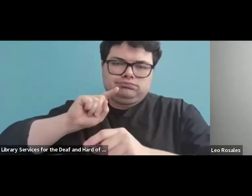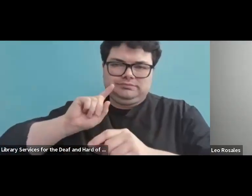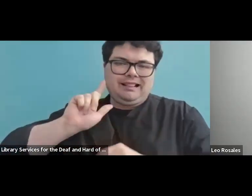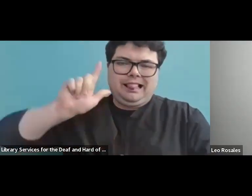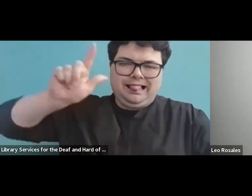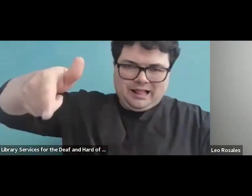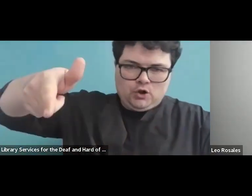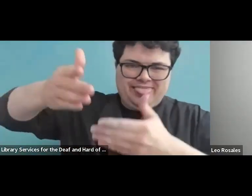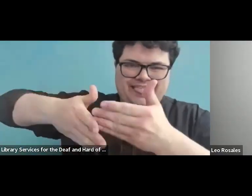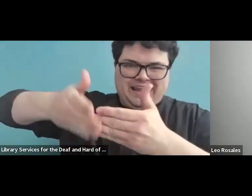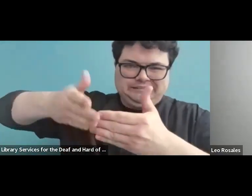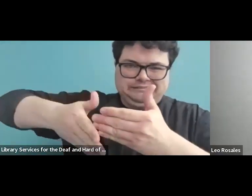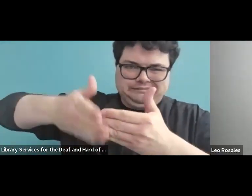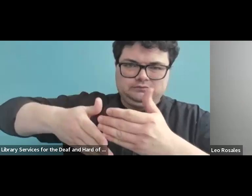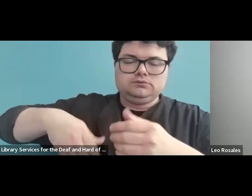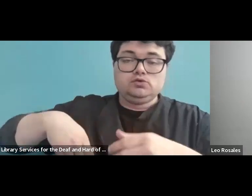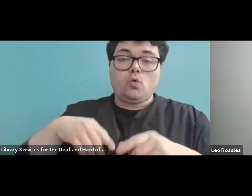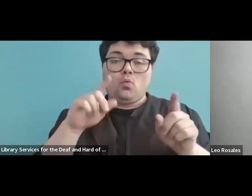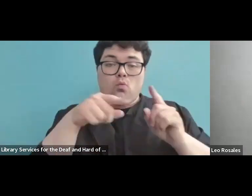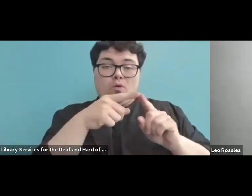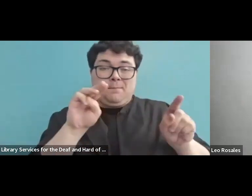Or turn them in, and then we will reply to them later towards the end.